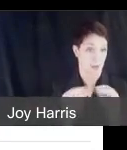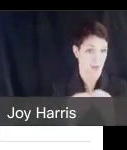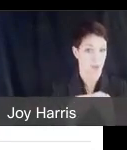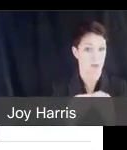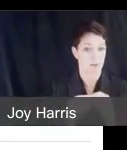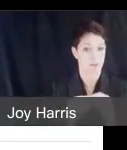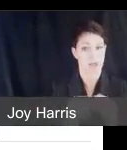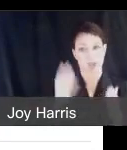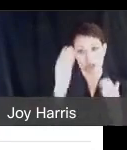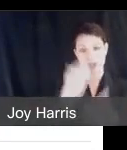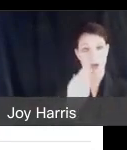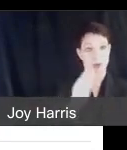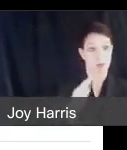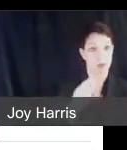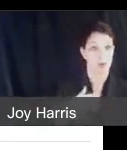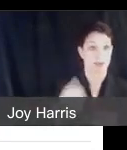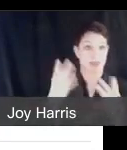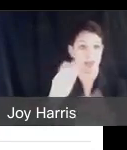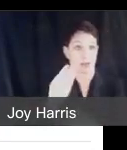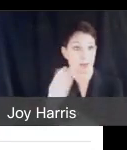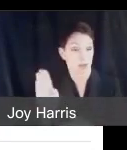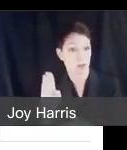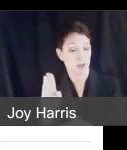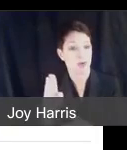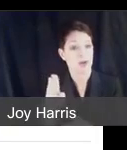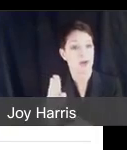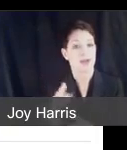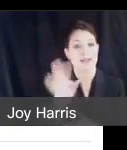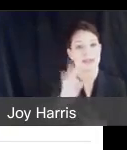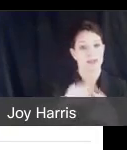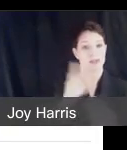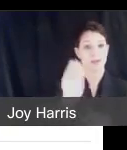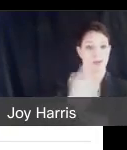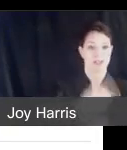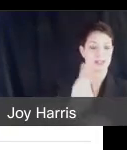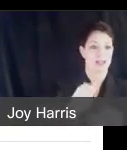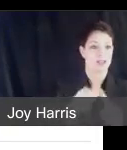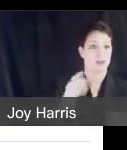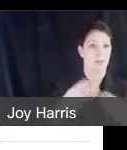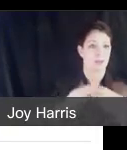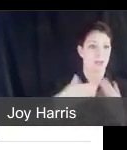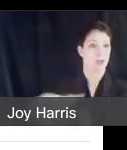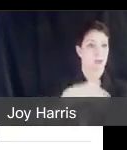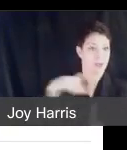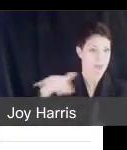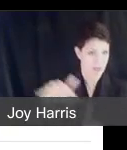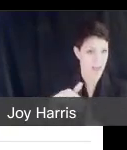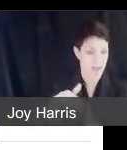light blue are the 7 and 14 day averages of cases from our community and the orange and yellow are